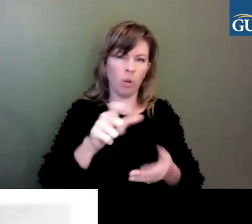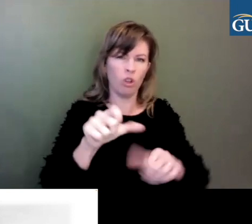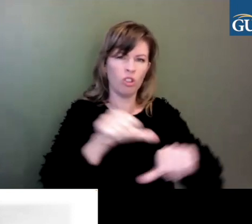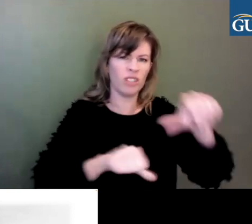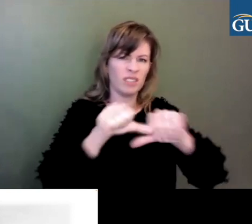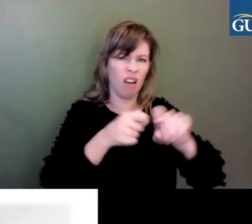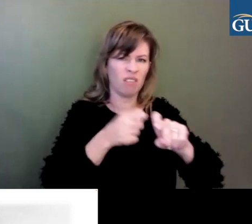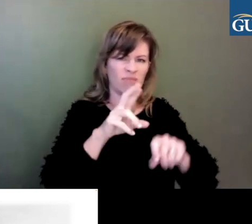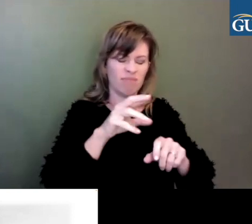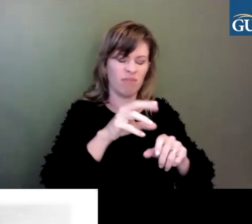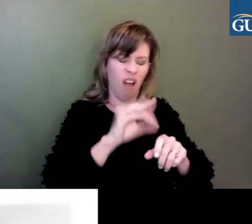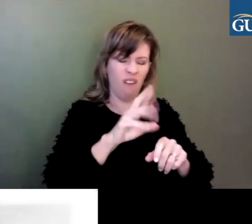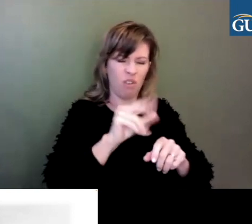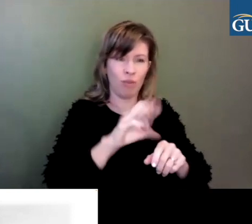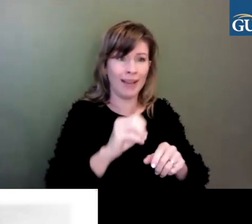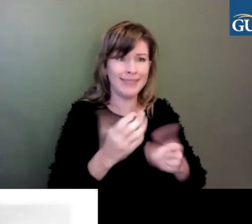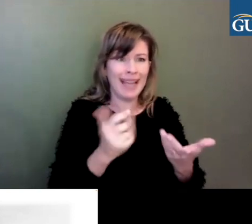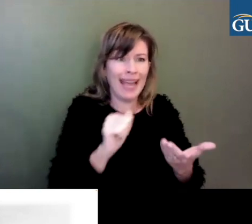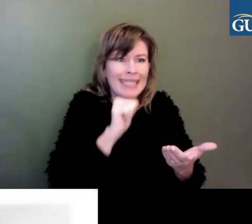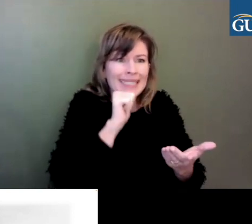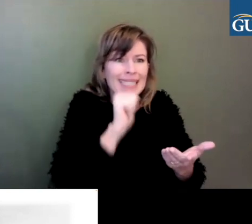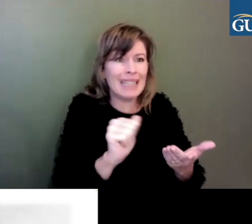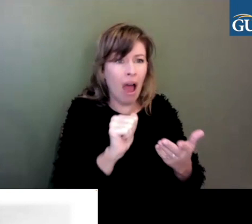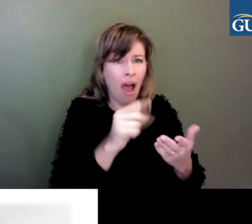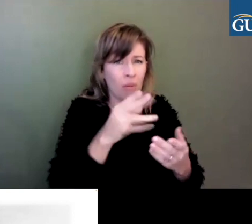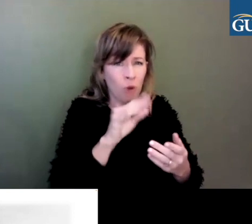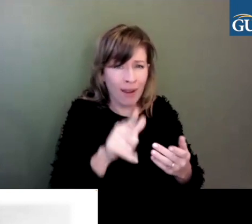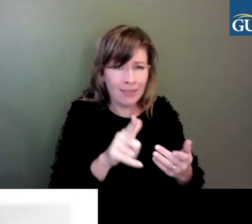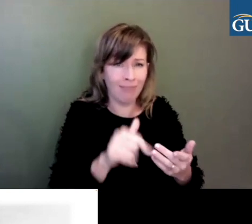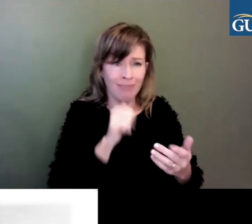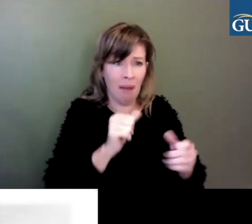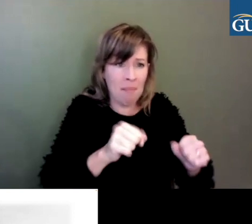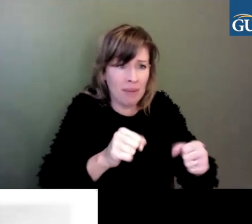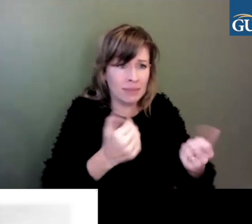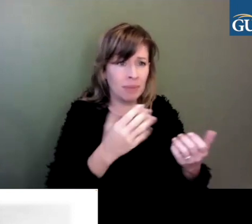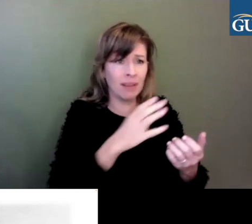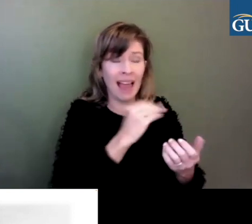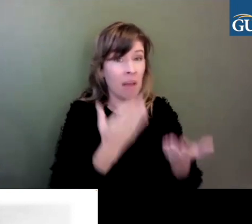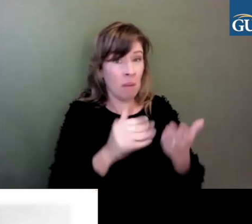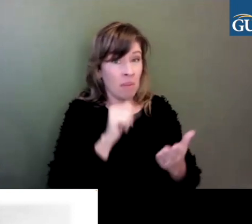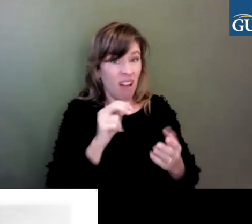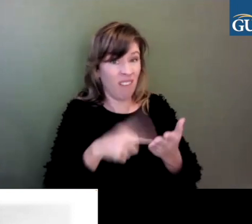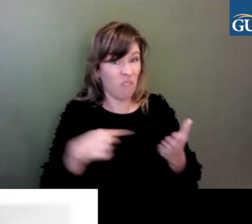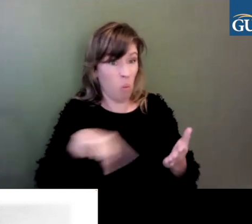desirable for some research questions. What Duster was wrestling with was this idea that on the one hand to